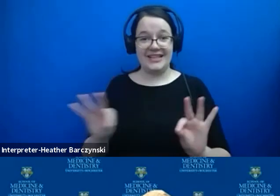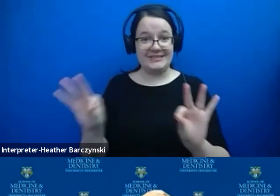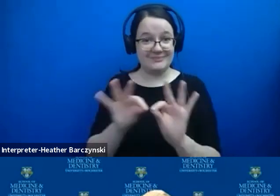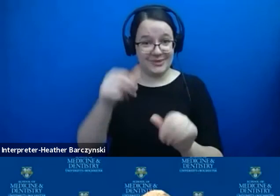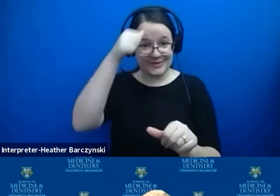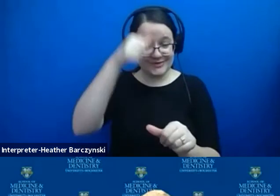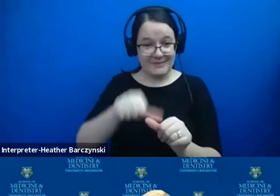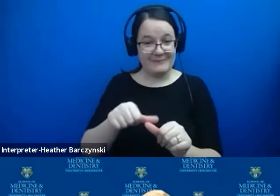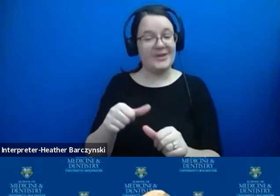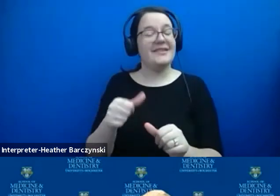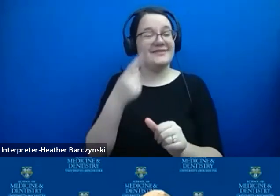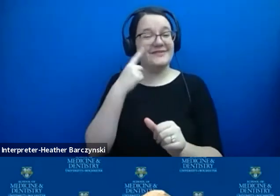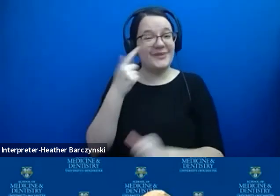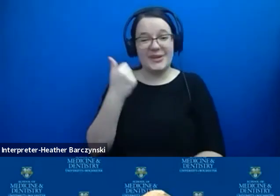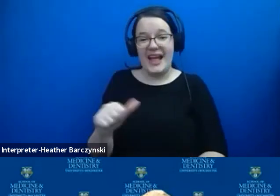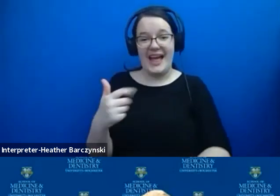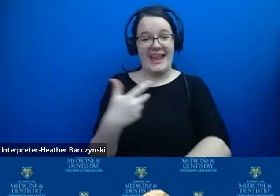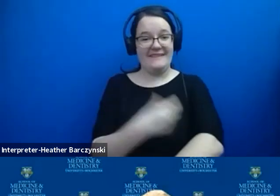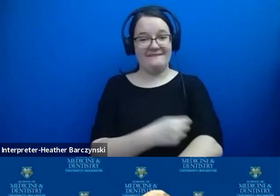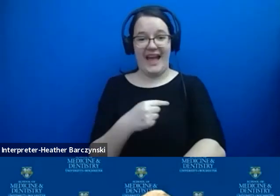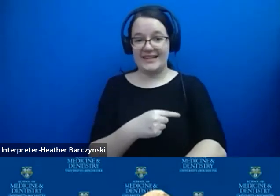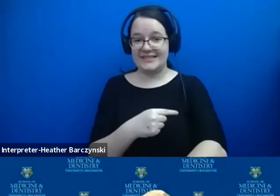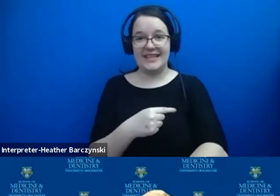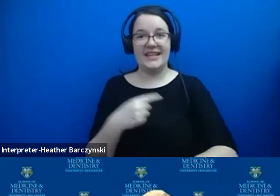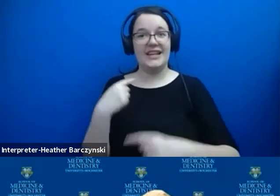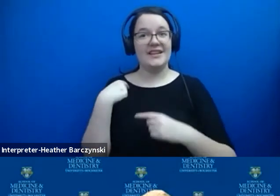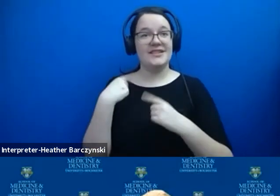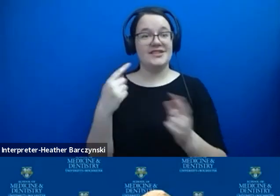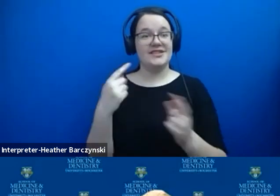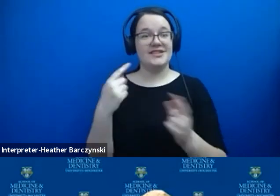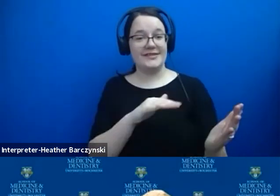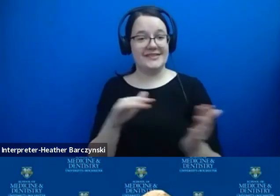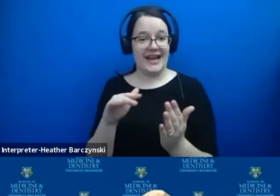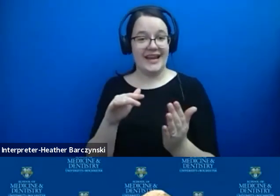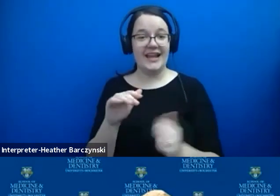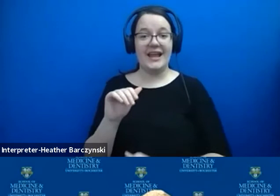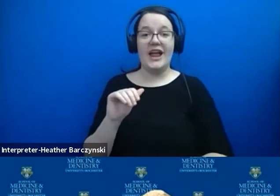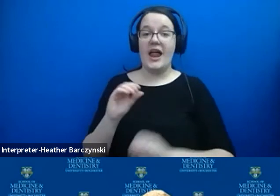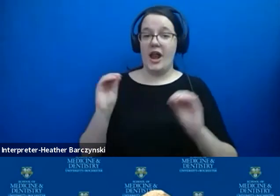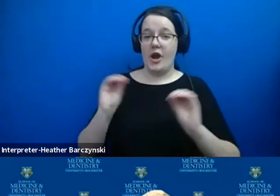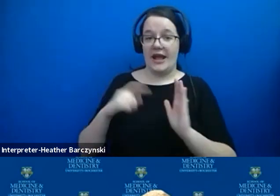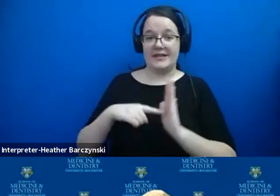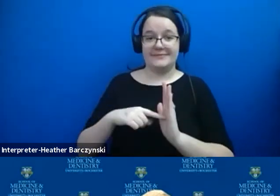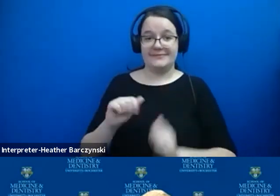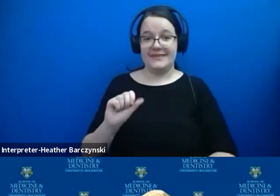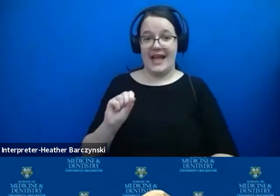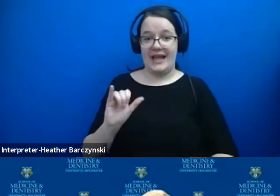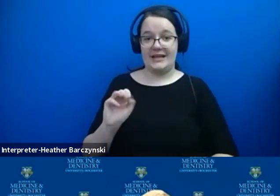the vaccines being studied studied asymptomatic infection has not been studied and so what we